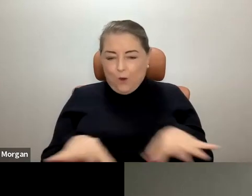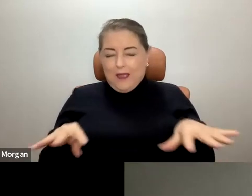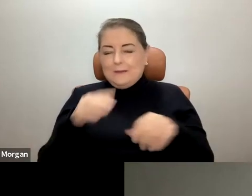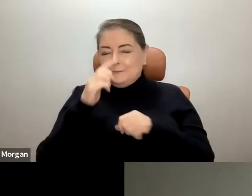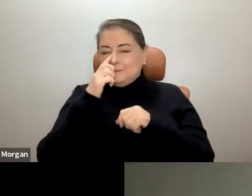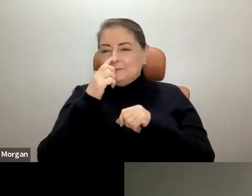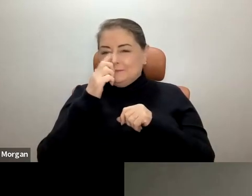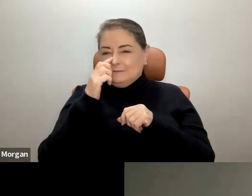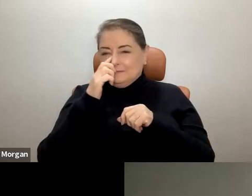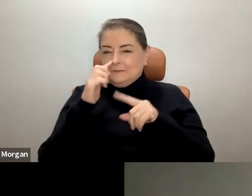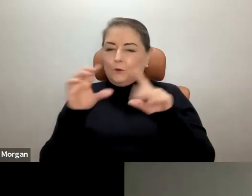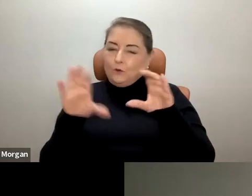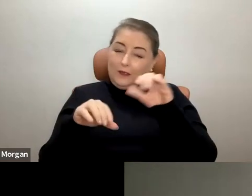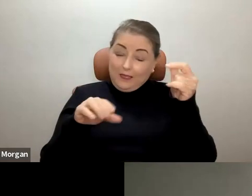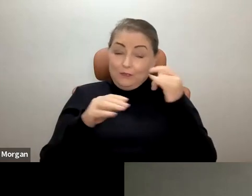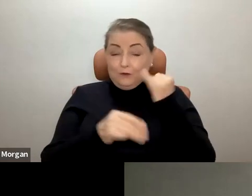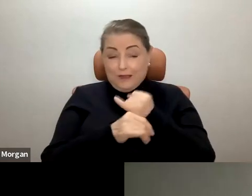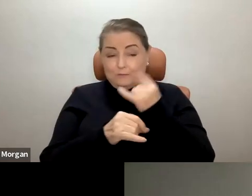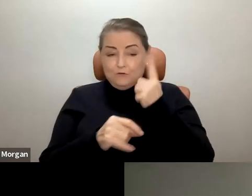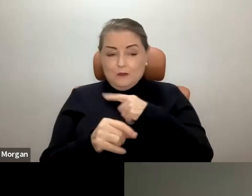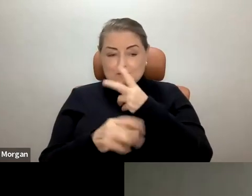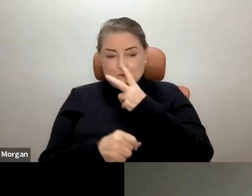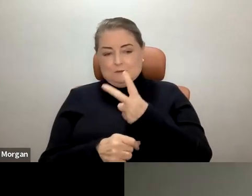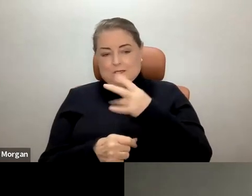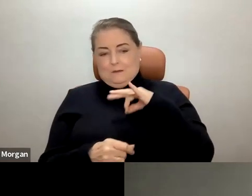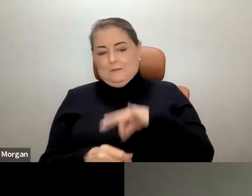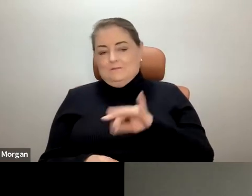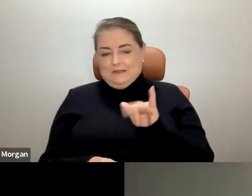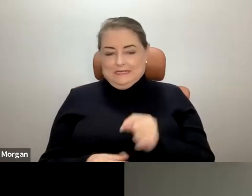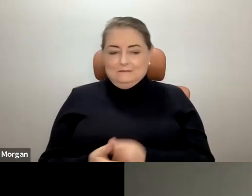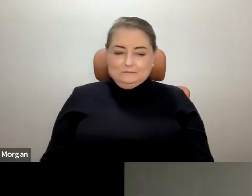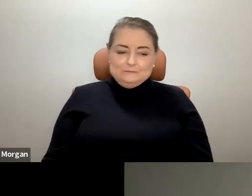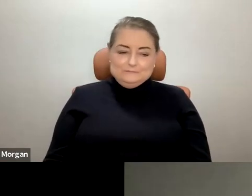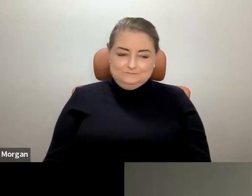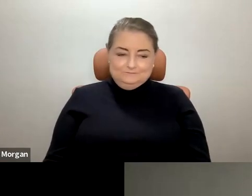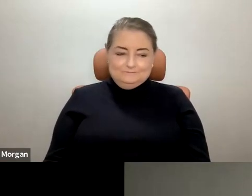done on other campuses for us to see the benefits of it. But I do